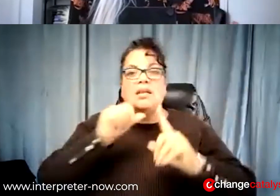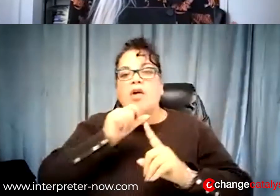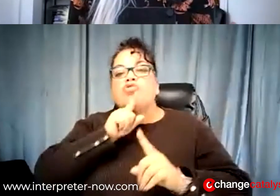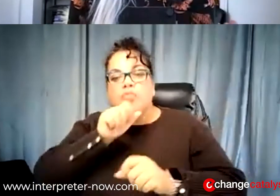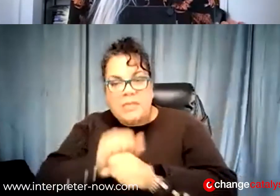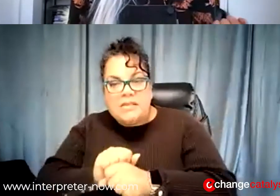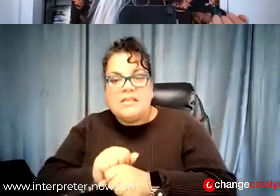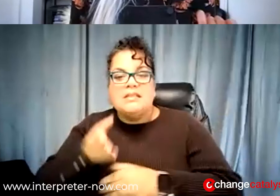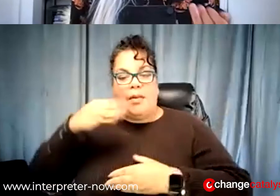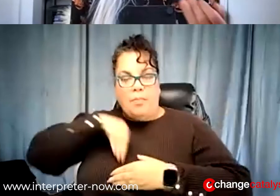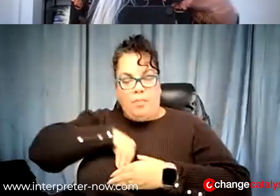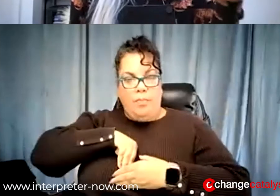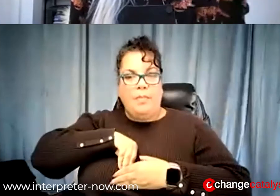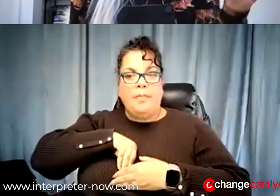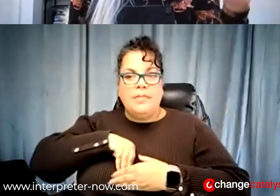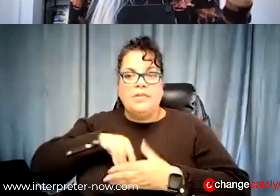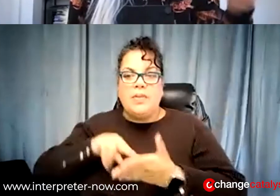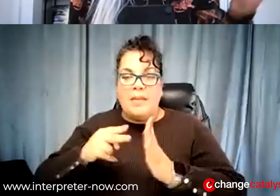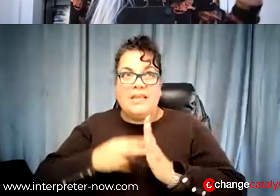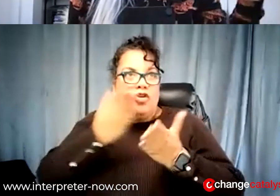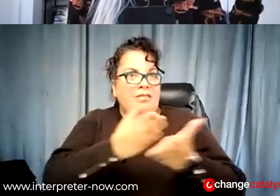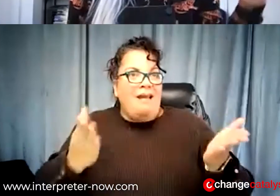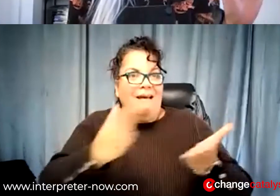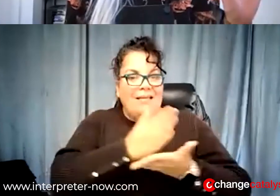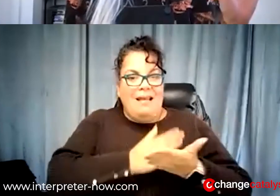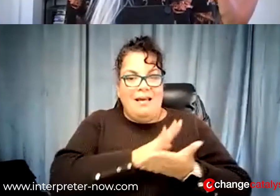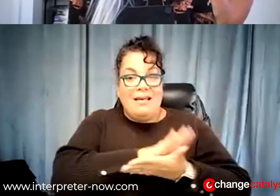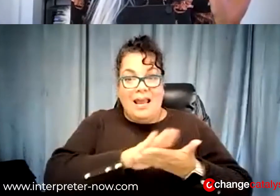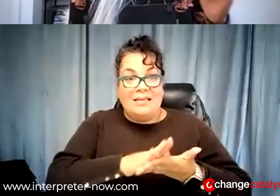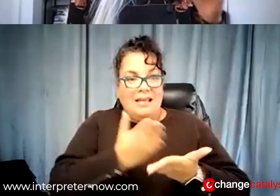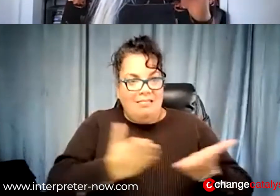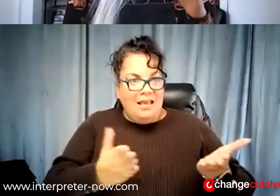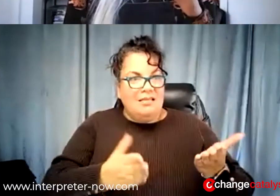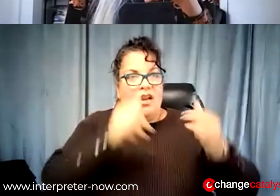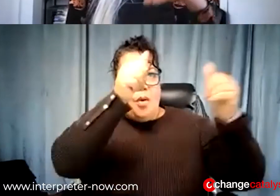to that work, then they're just like nice things on a poster or an about page.